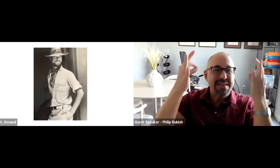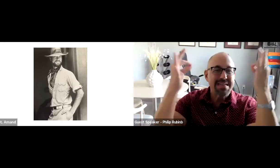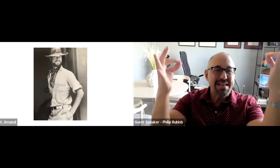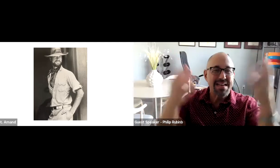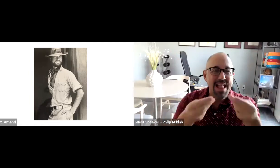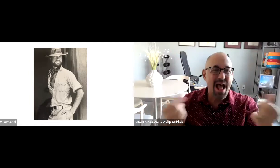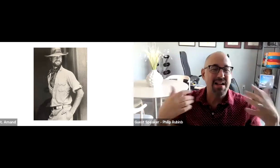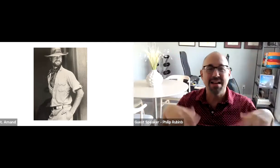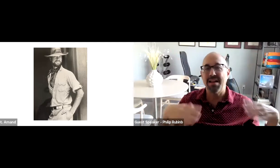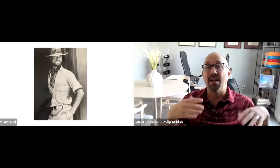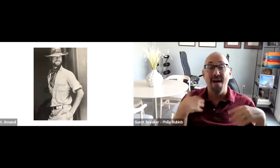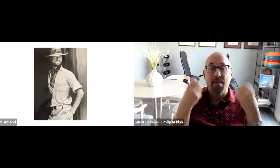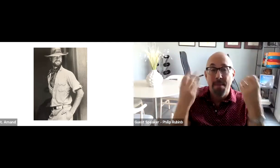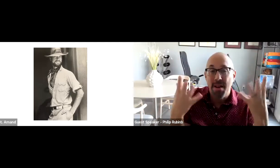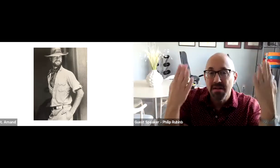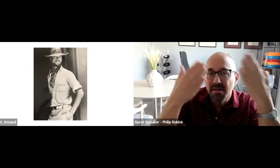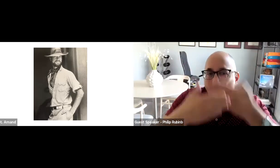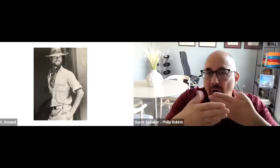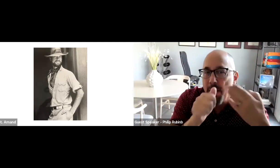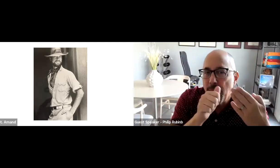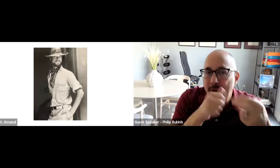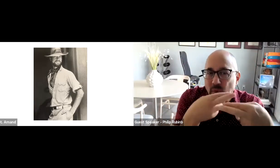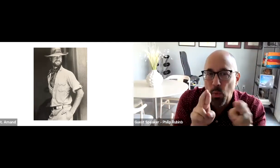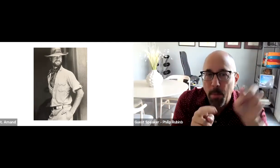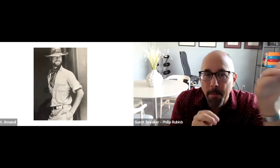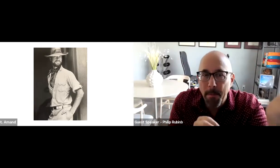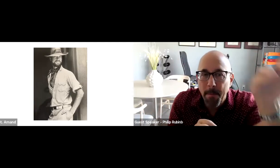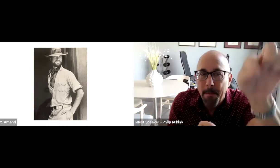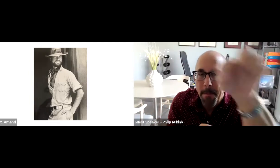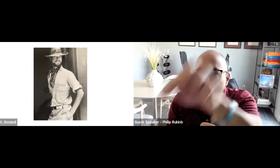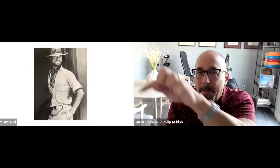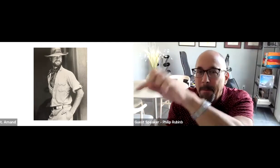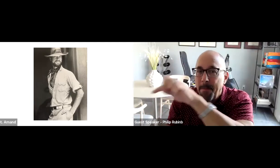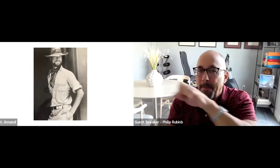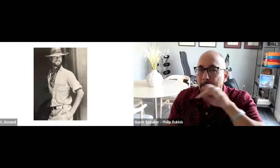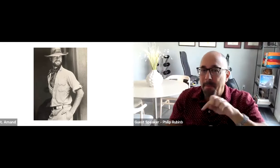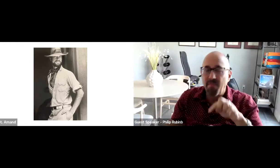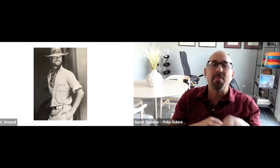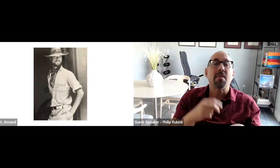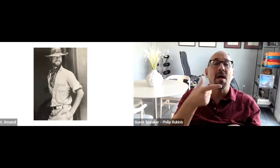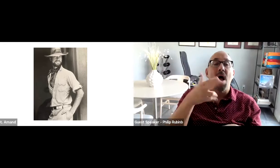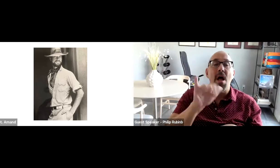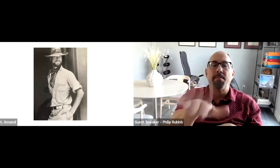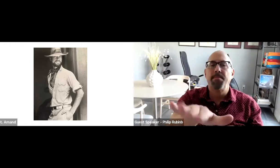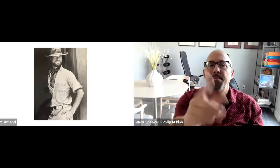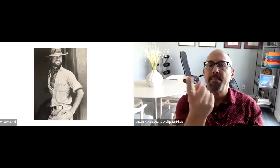It was just crazy, you know. It was almost like a dream, a fantasy sequence come to life. There were also, around the perimeter,